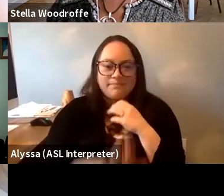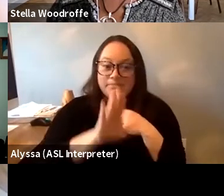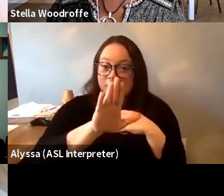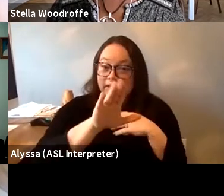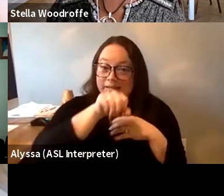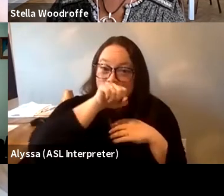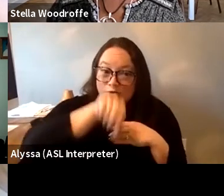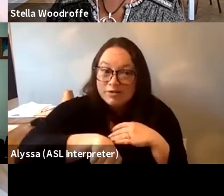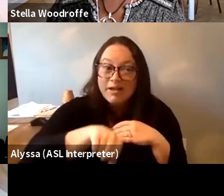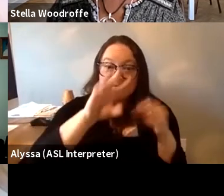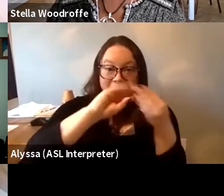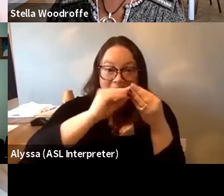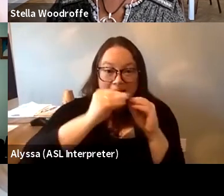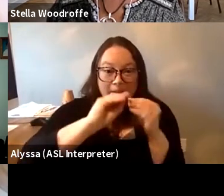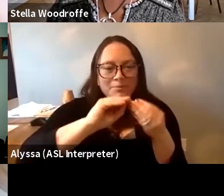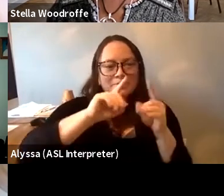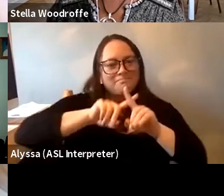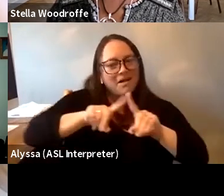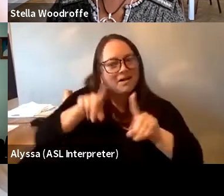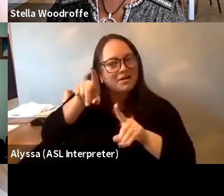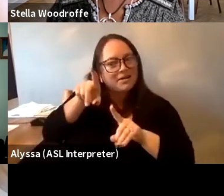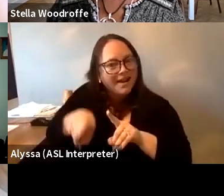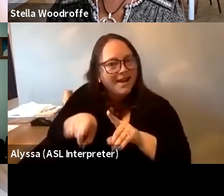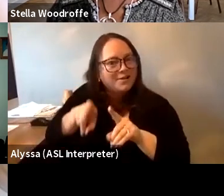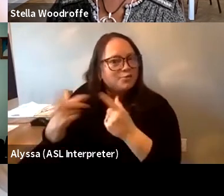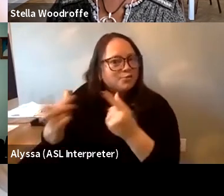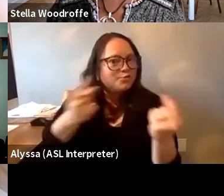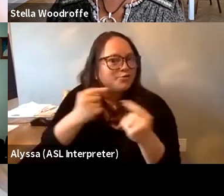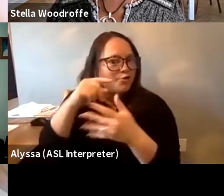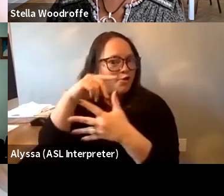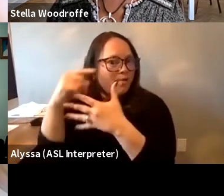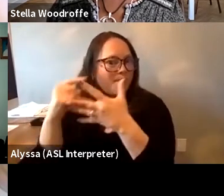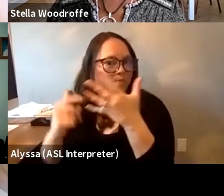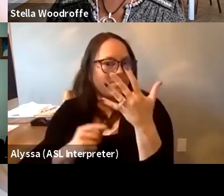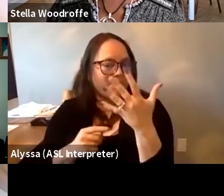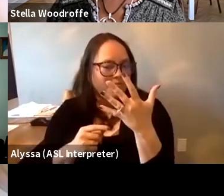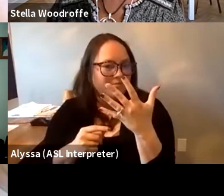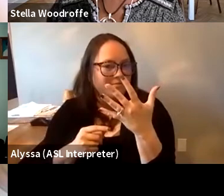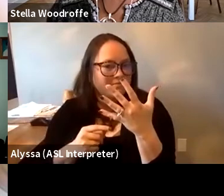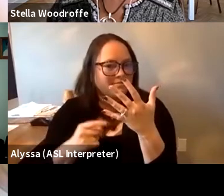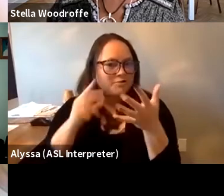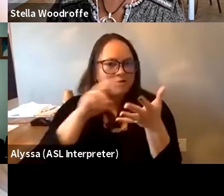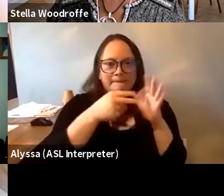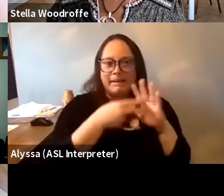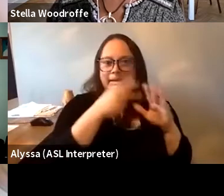has to do. So you really love something, but it doesn't mean you get to do it 24/7, you got to have to learn how to do